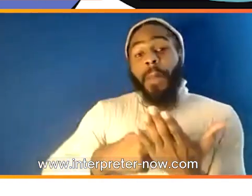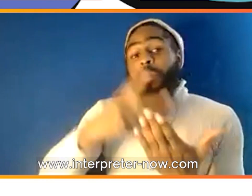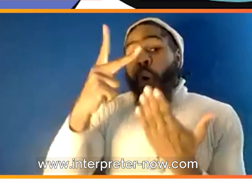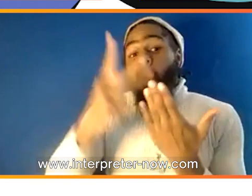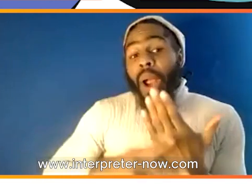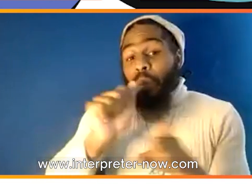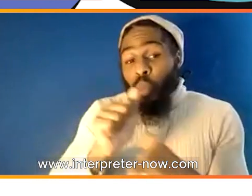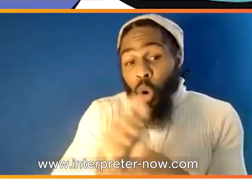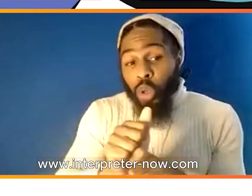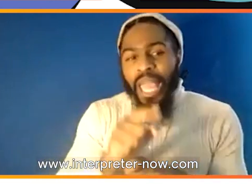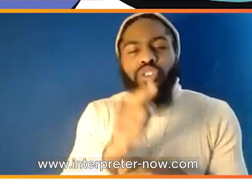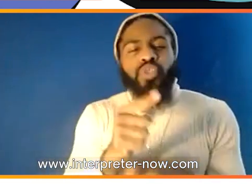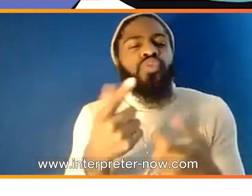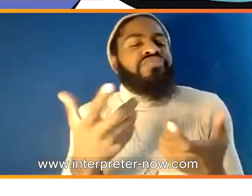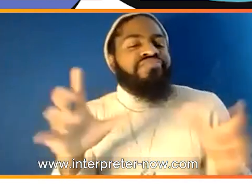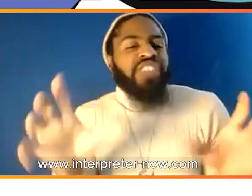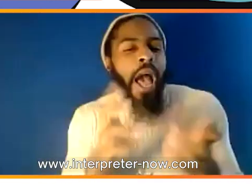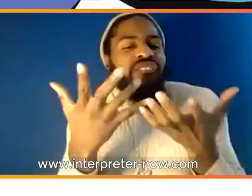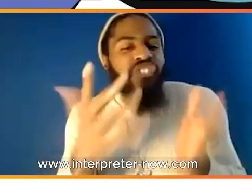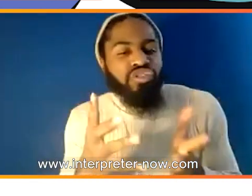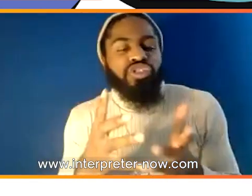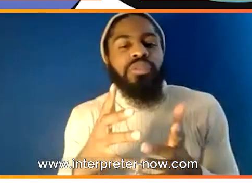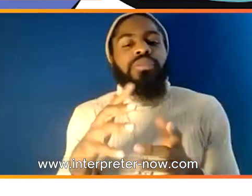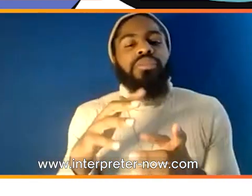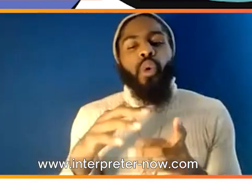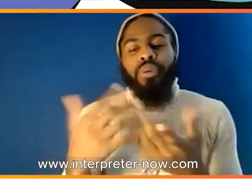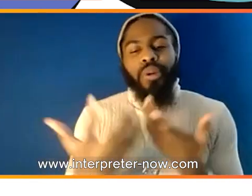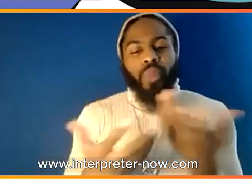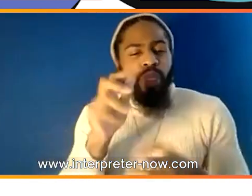done around building allies? Then within that, I think we can talk about some specific things